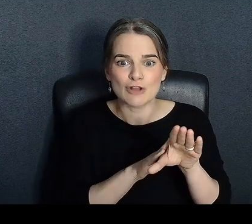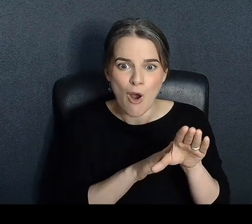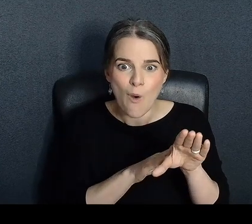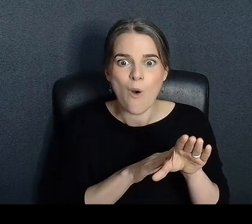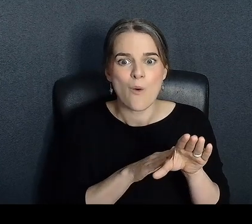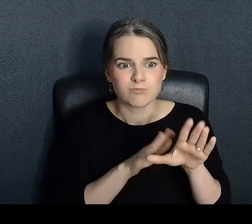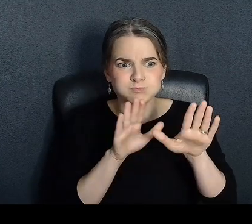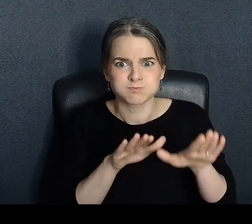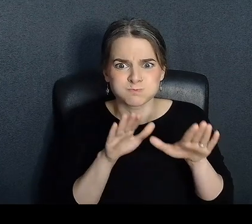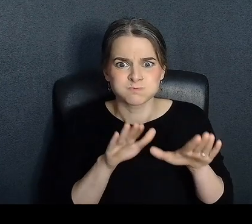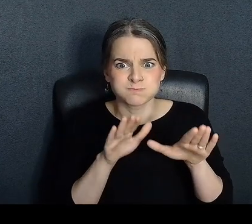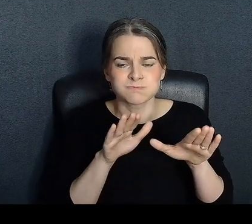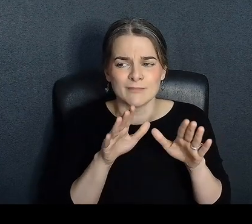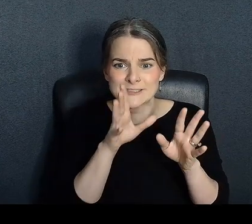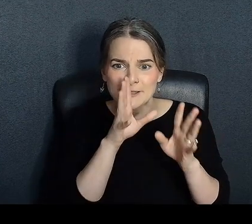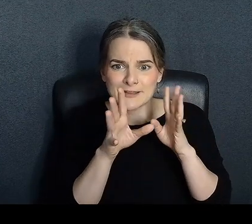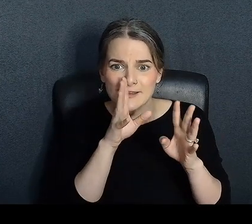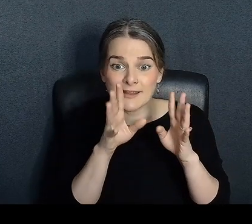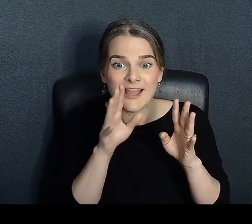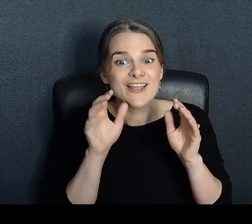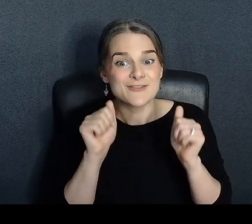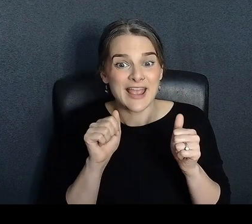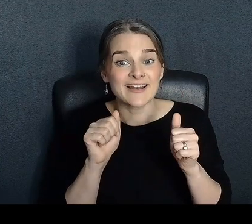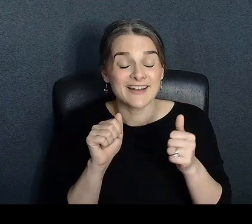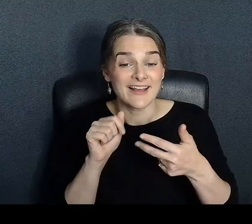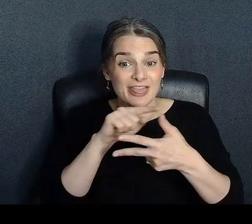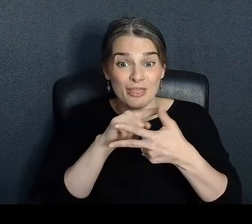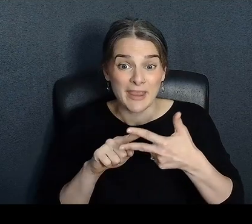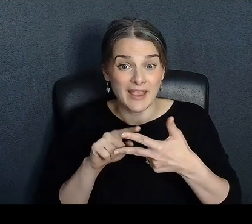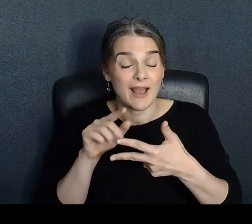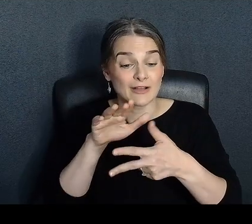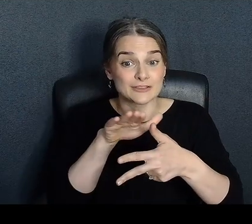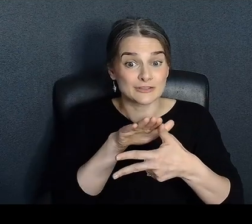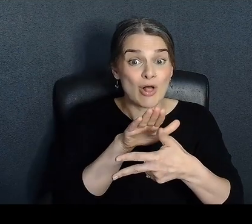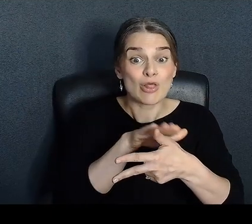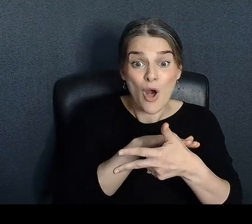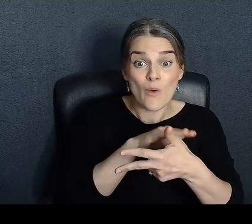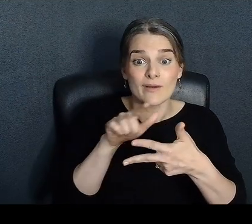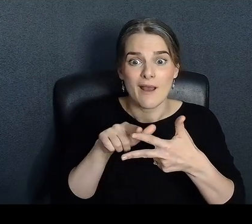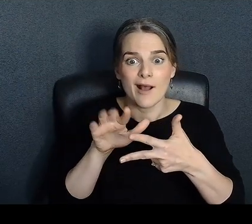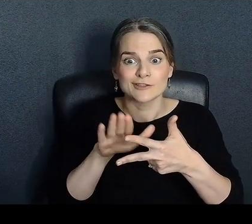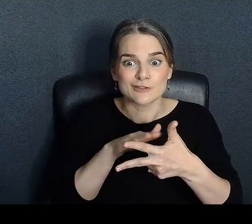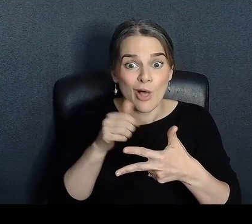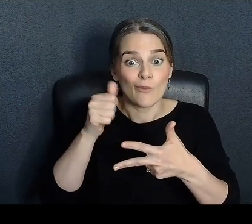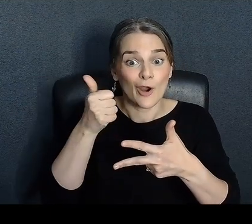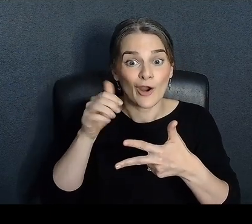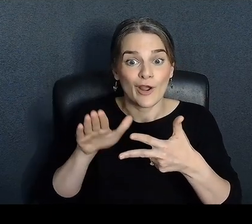then you can also go down two more speaking rates. So that's pretty neat.